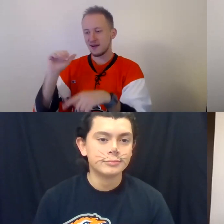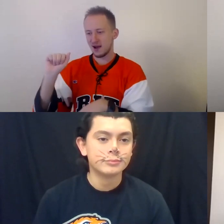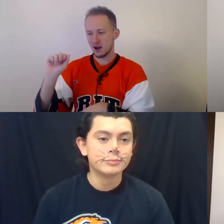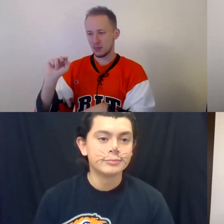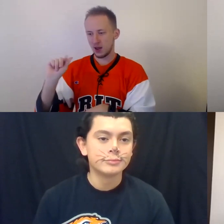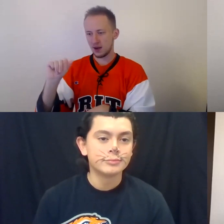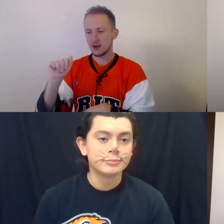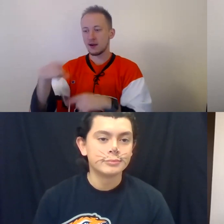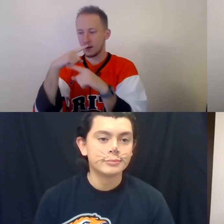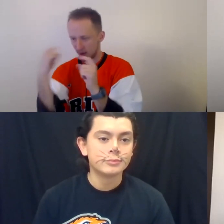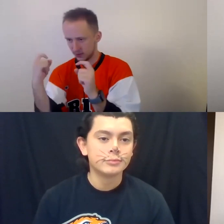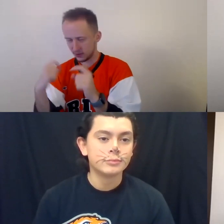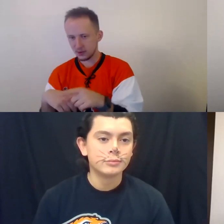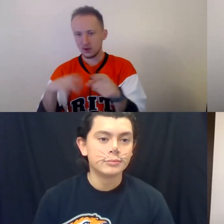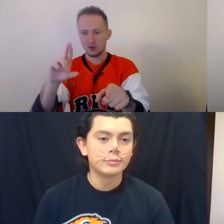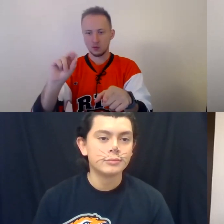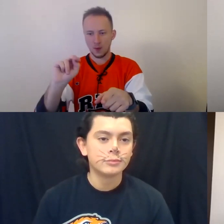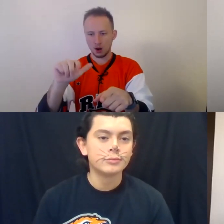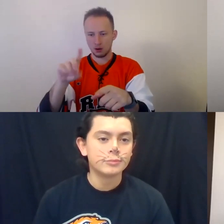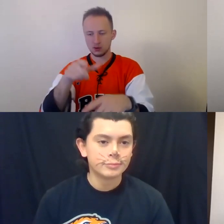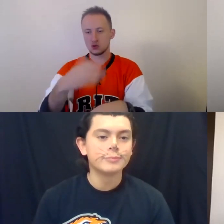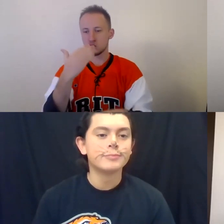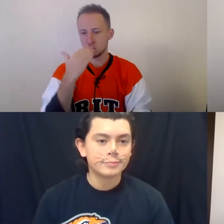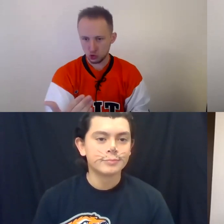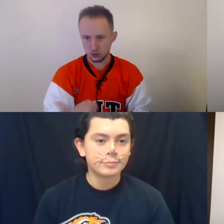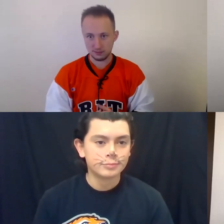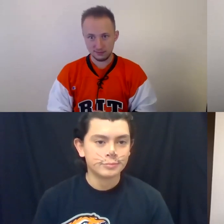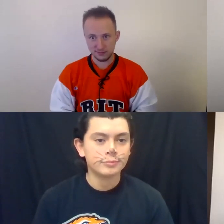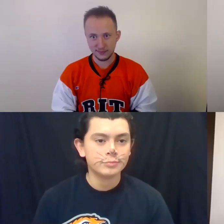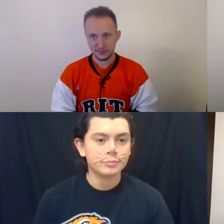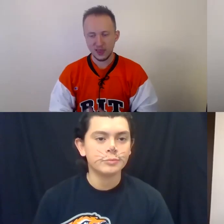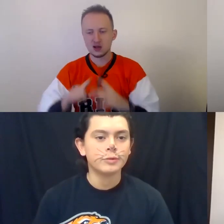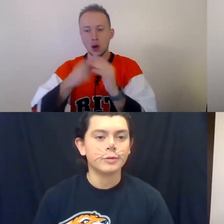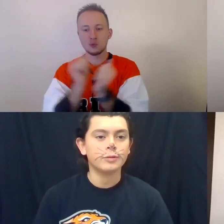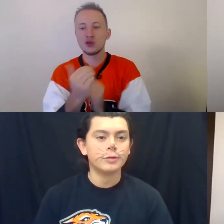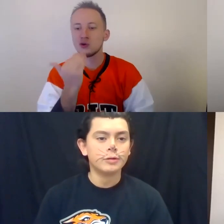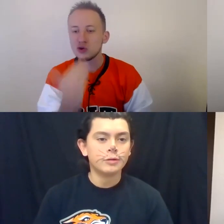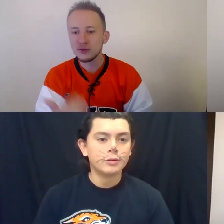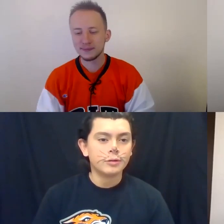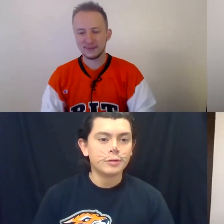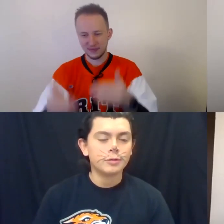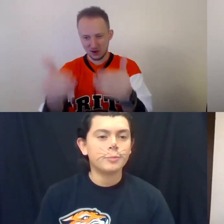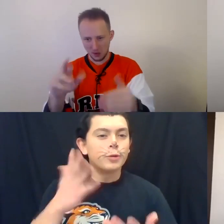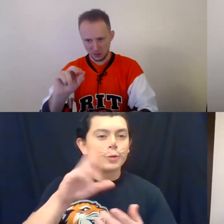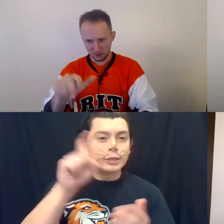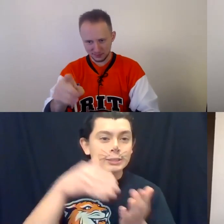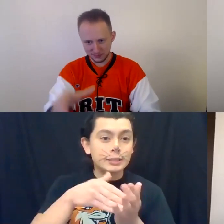Matt: Amanda, you give ugly advice, and Ronald, you give the good advice. Matt: Let’s start with good. Ronald: What was the question again?